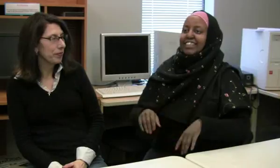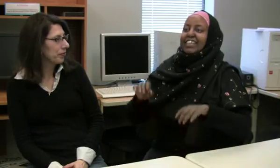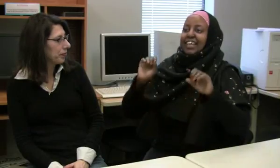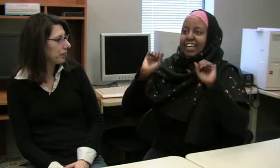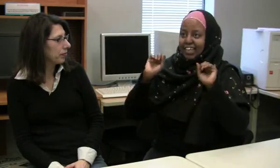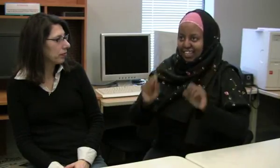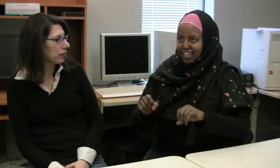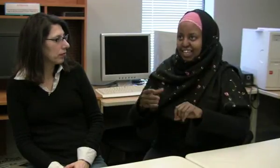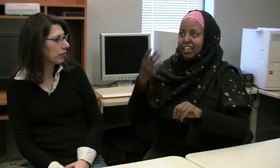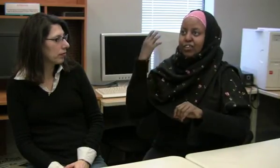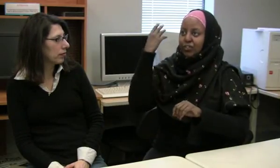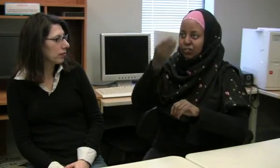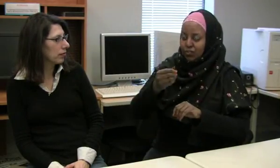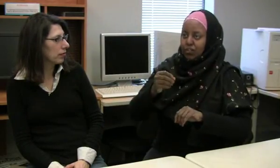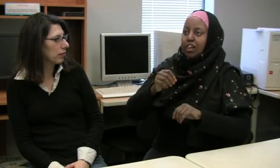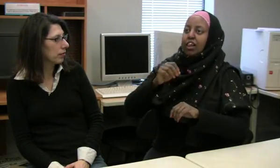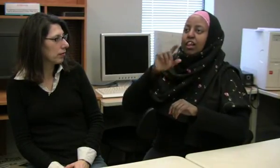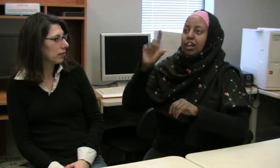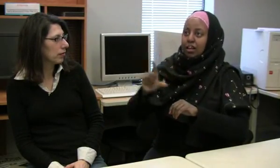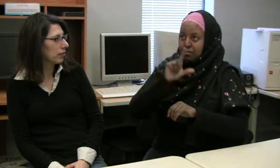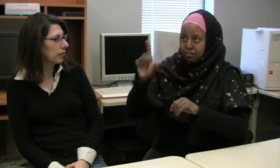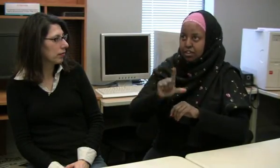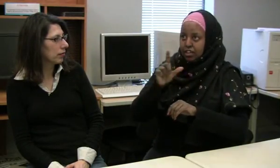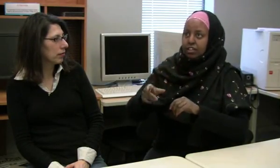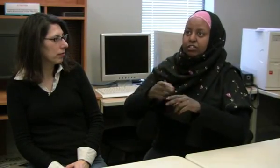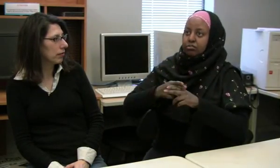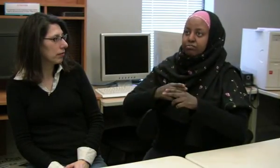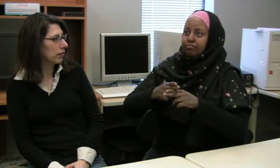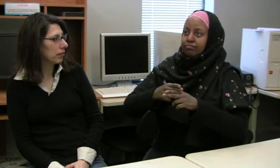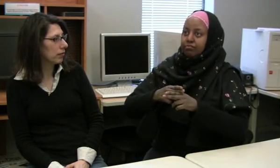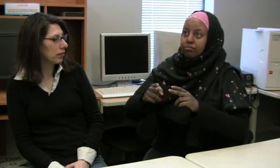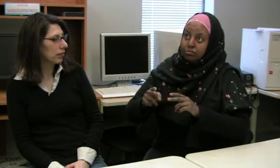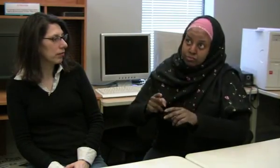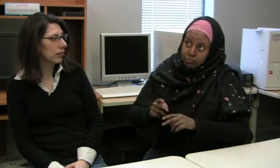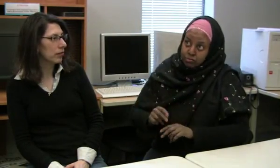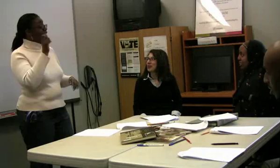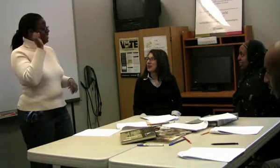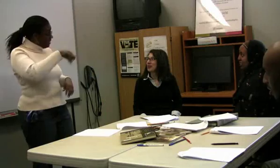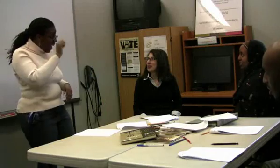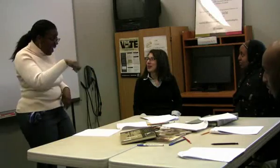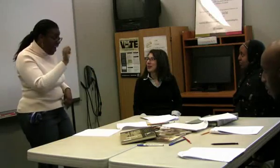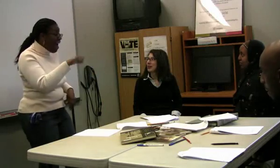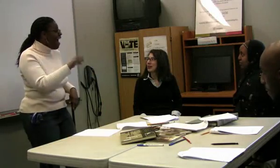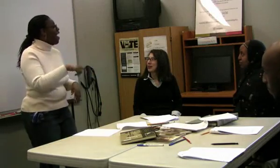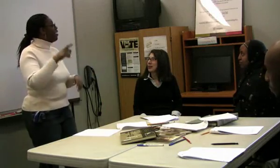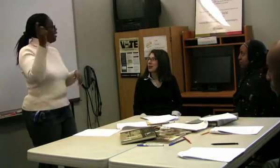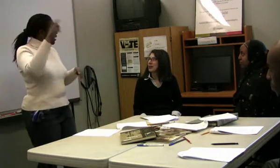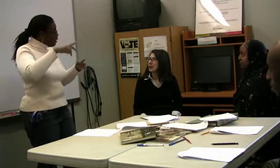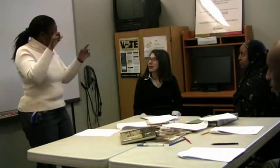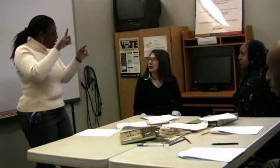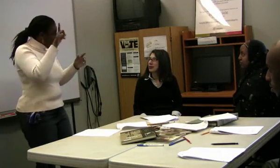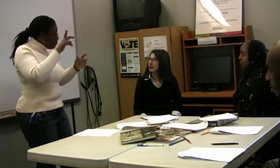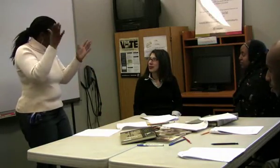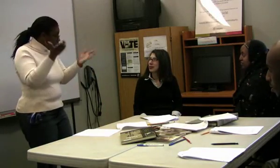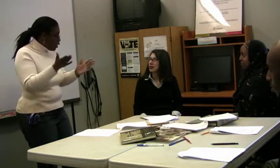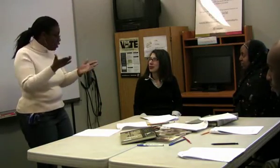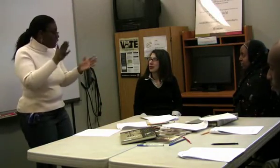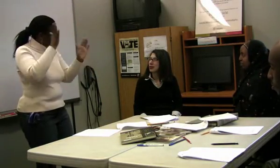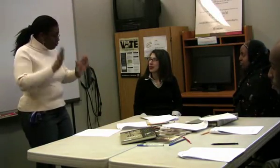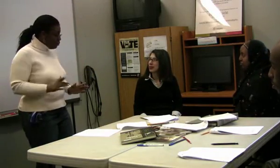Can we go to the library soon? Yes, we can but I thought it would